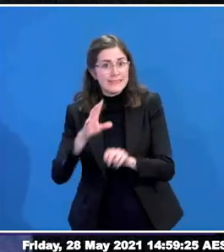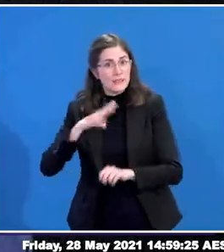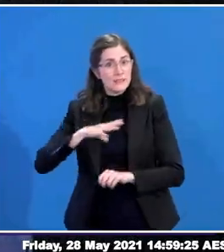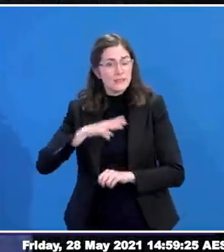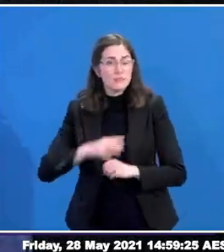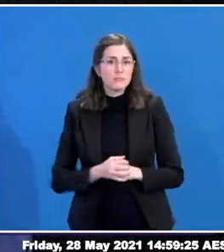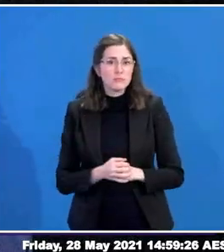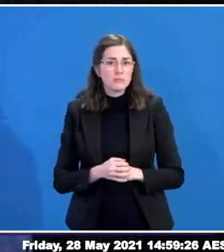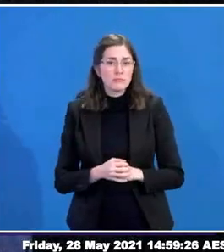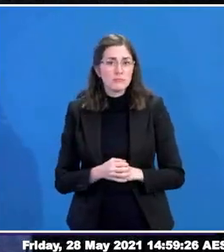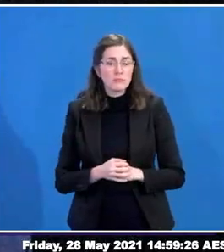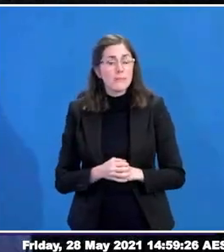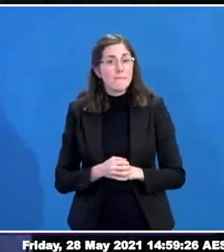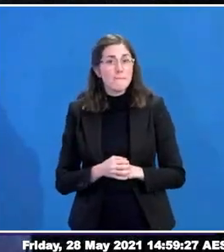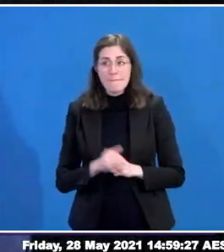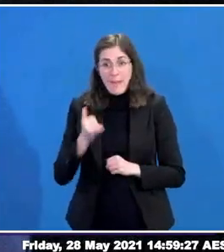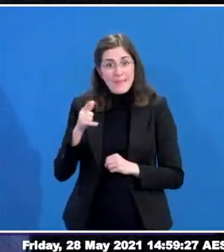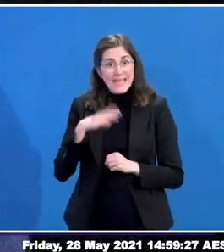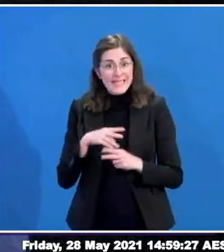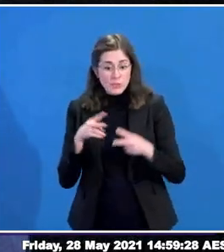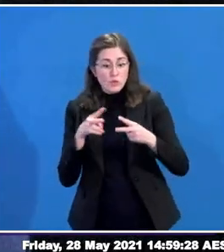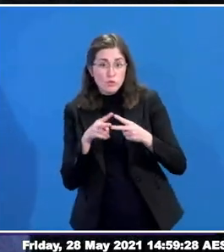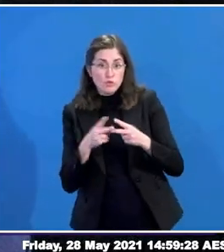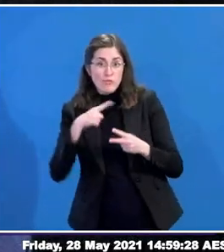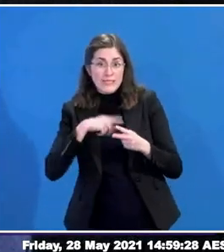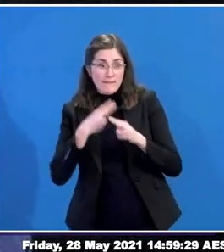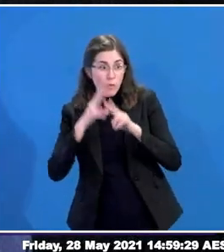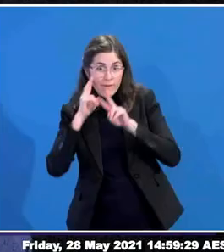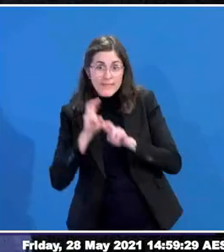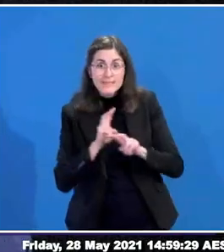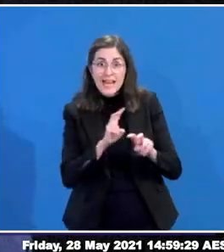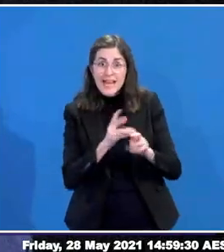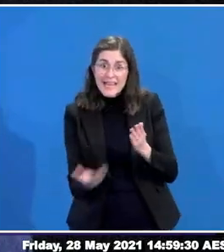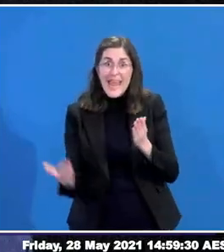I think they may need to do additional things in response to that, but in the